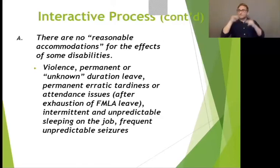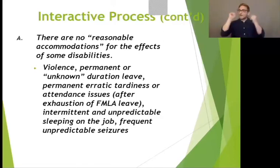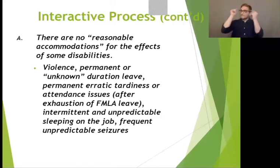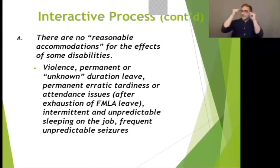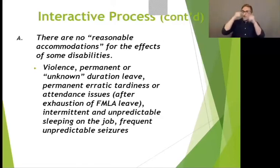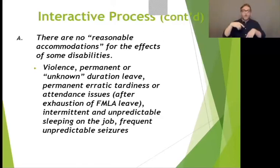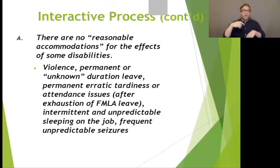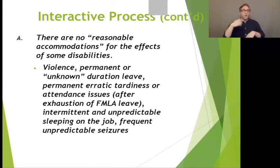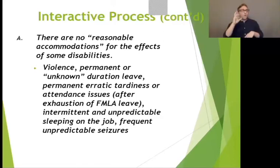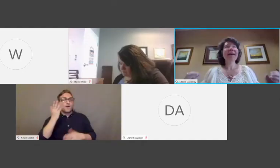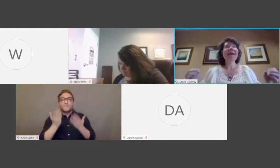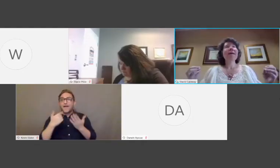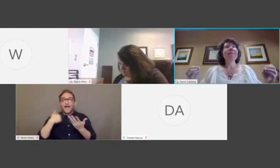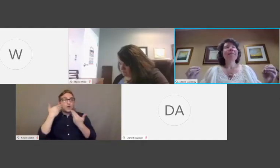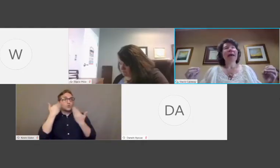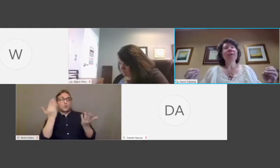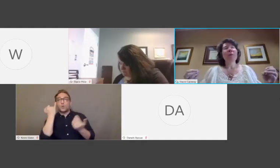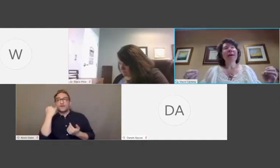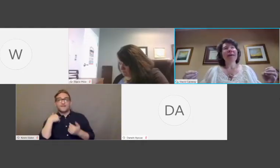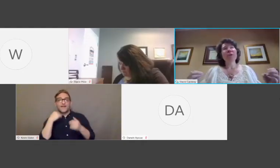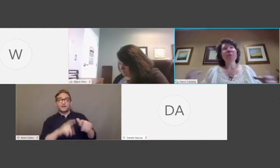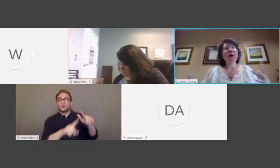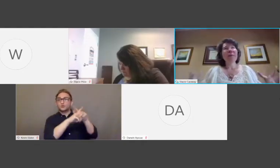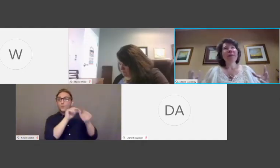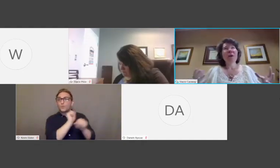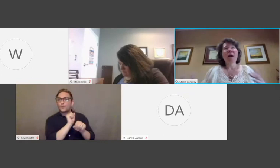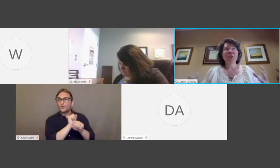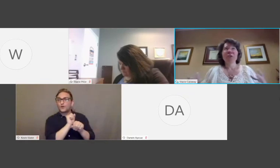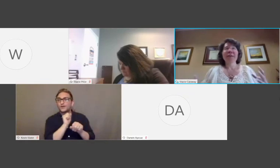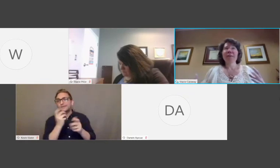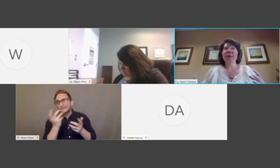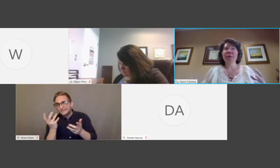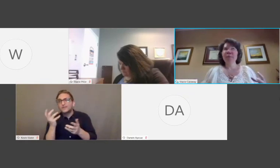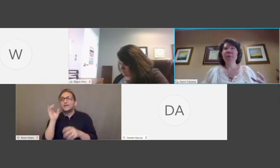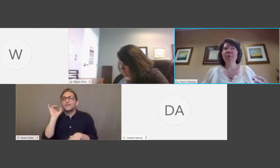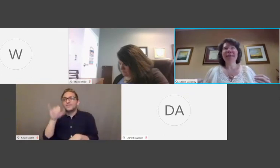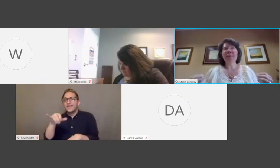flow when I can show up. As you can probably logically think through,